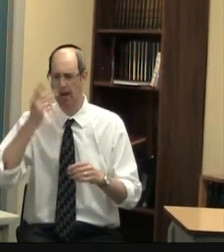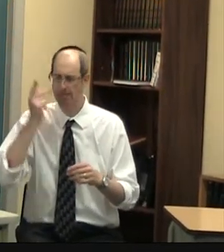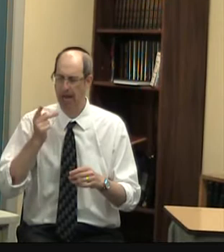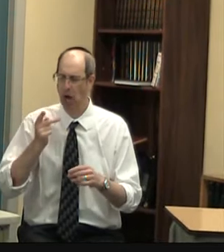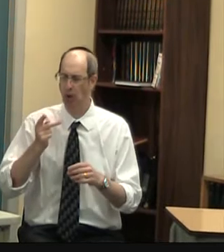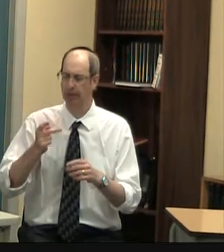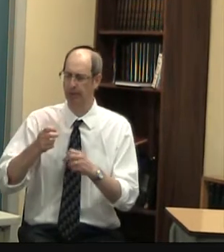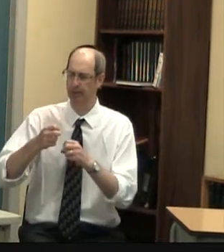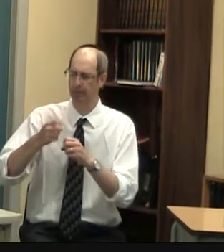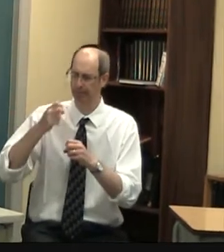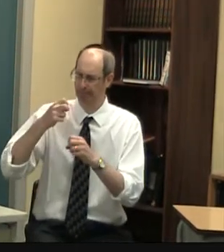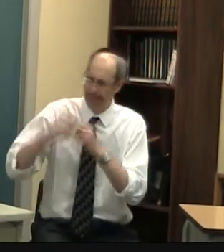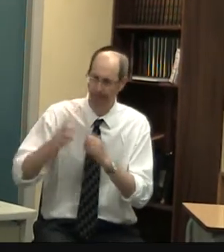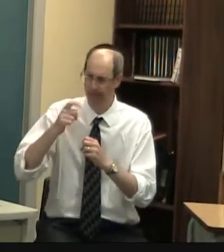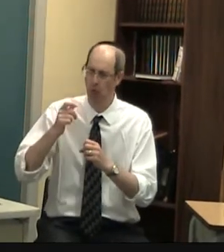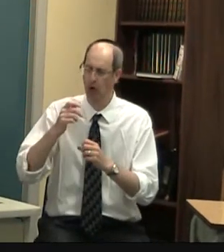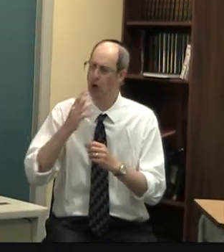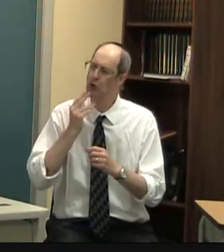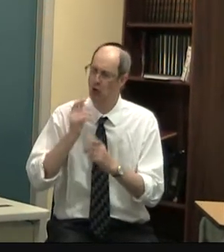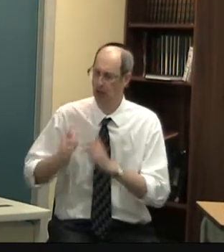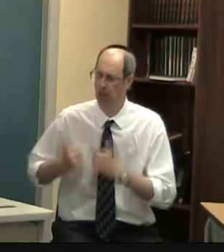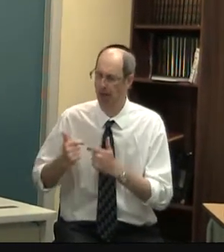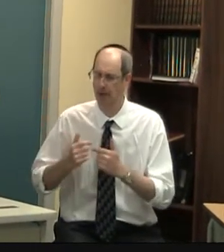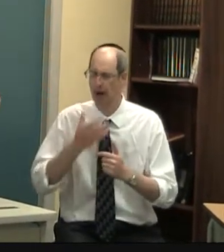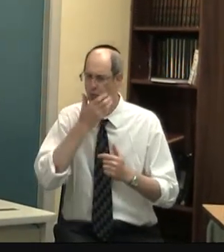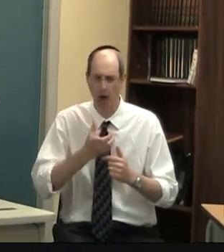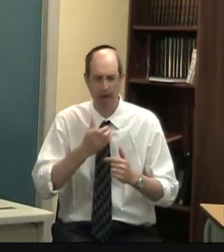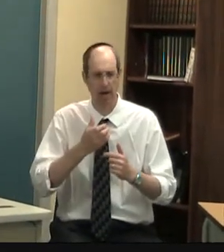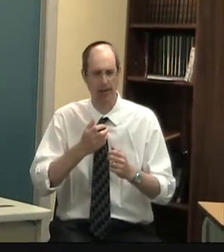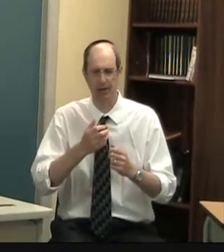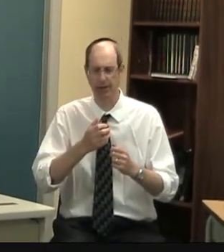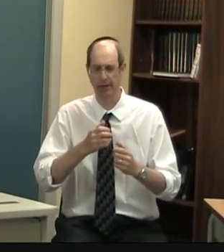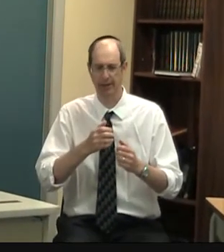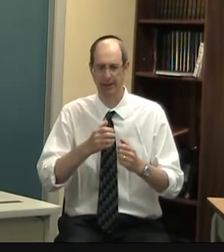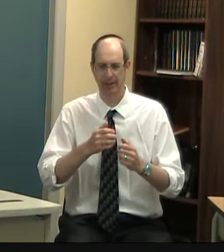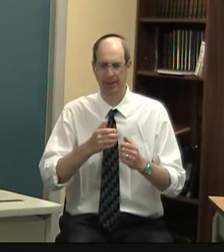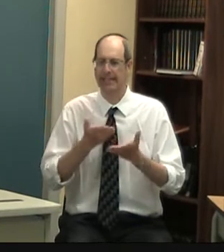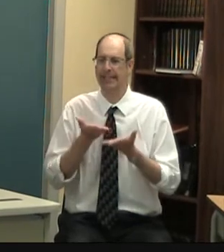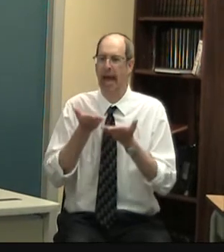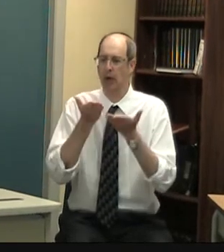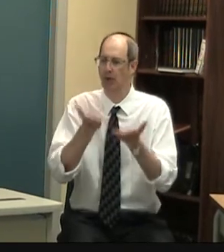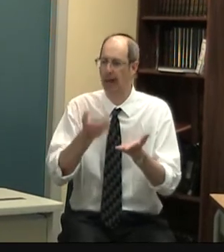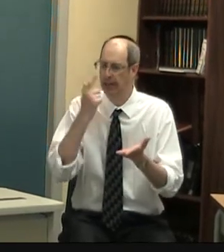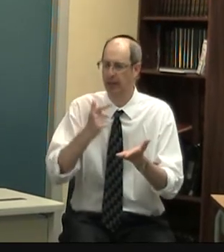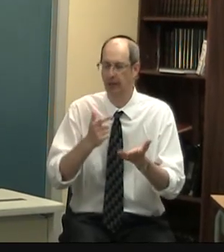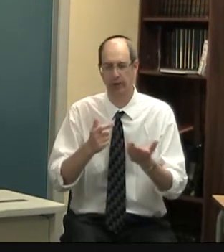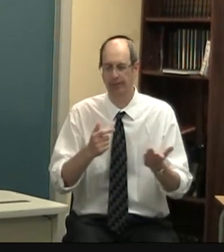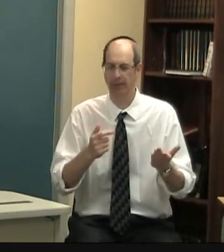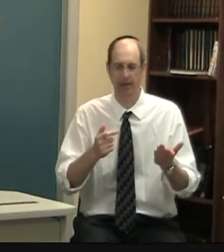For okay i repay my being Sacrifices some things might be up to me i might never get certain points but at the end of the day